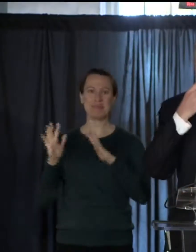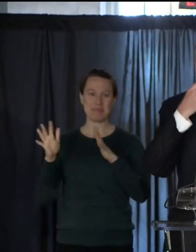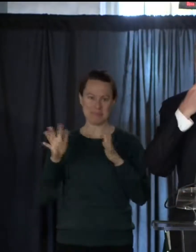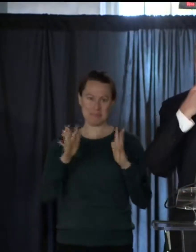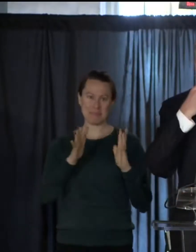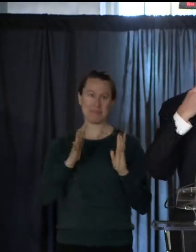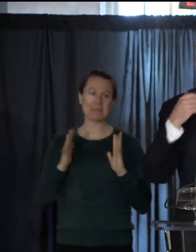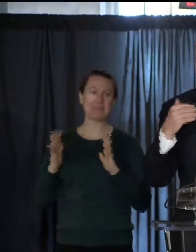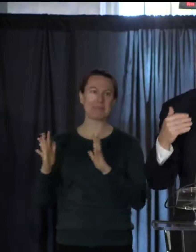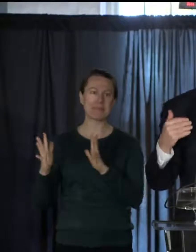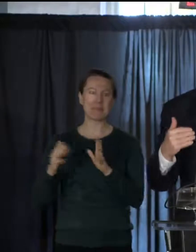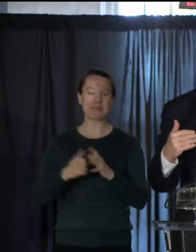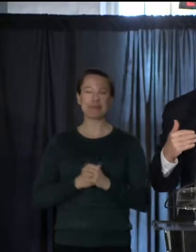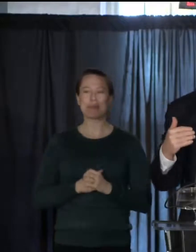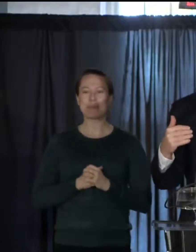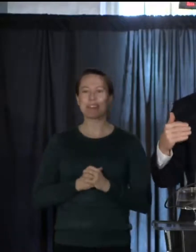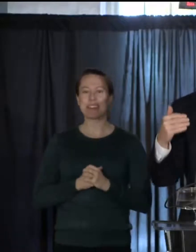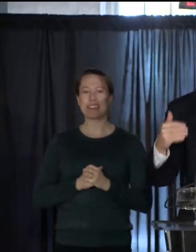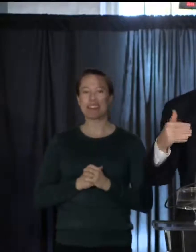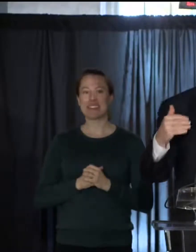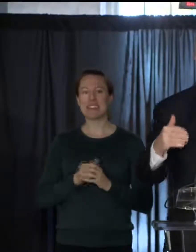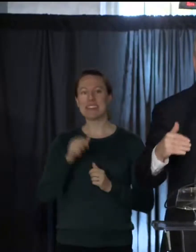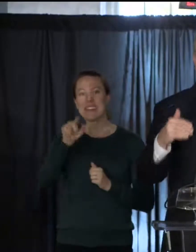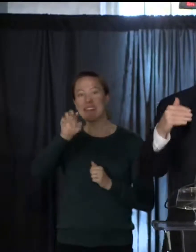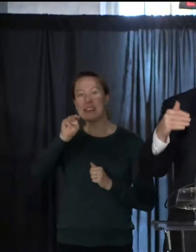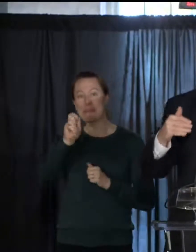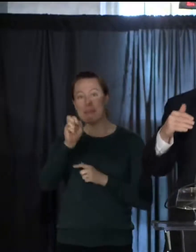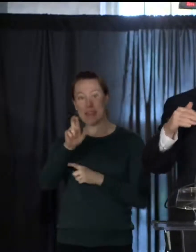AS THE MAYOR SAID, THE BENCHMARK I GUESS WAS THE